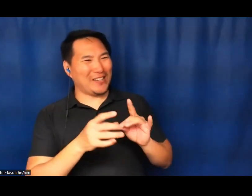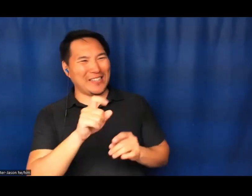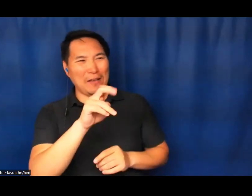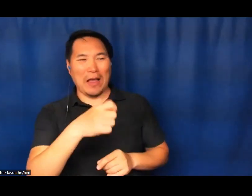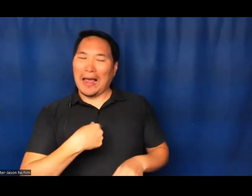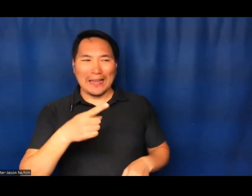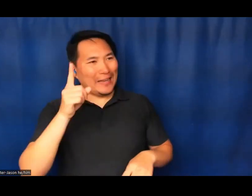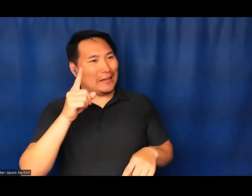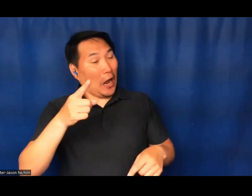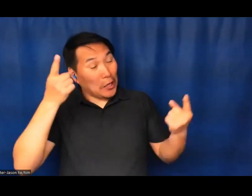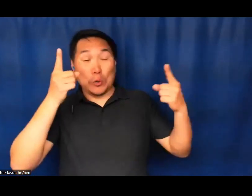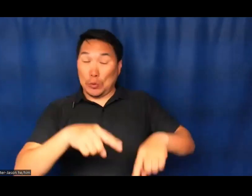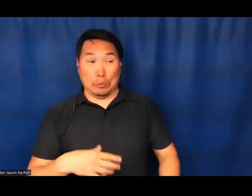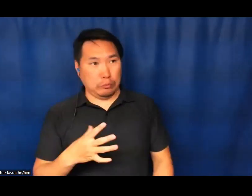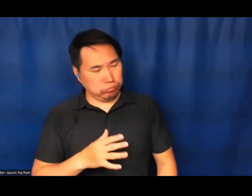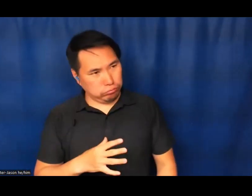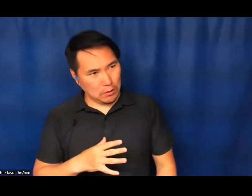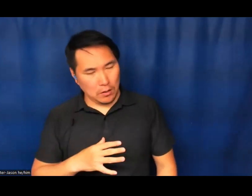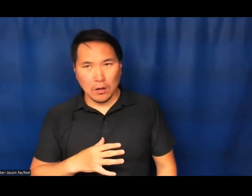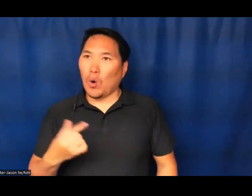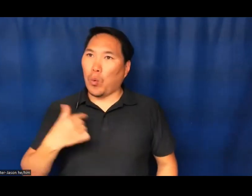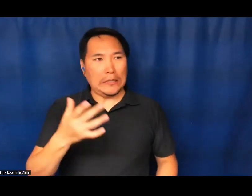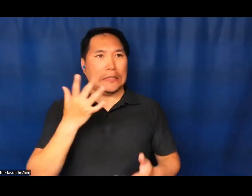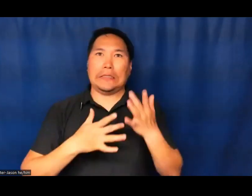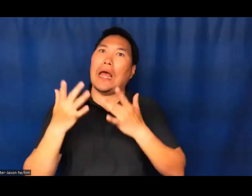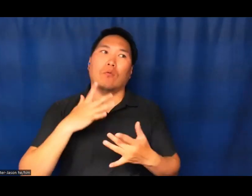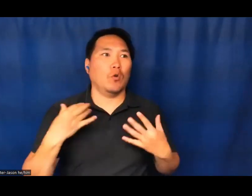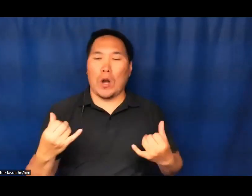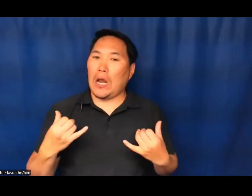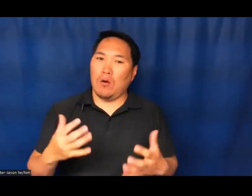I think we're in desperate times.